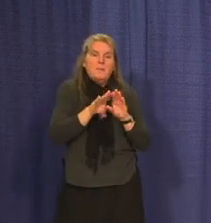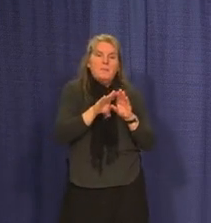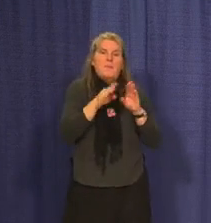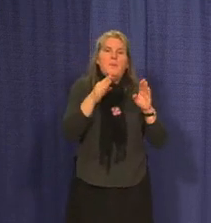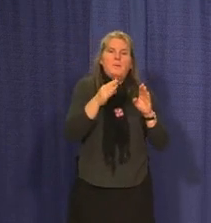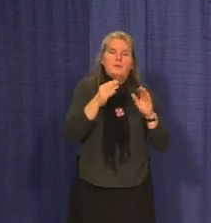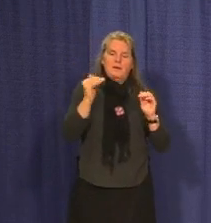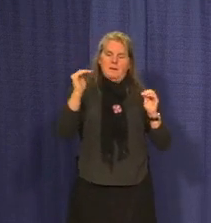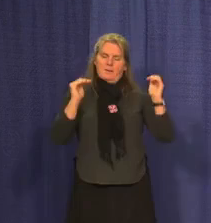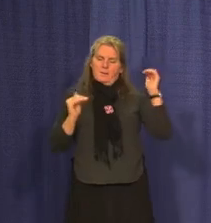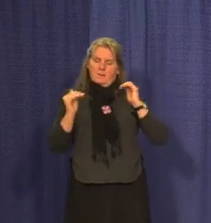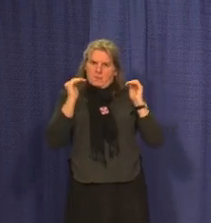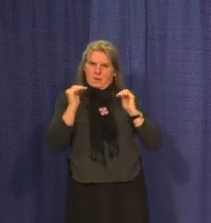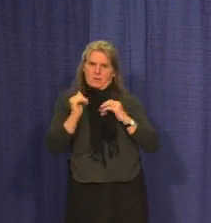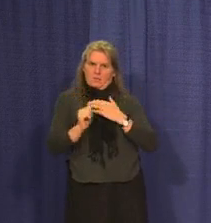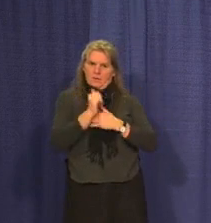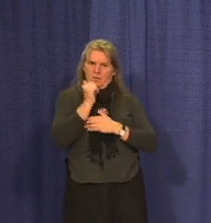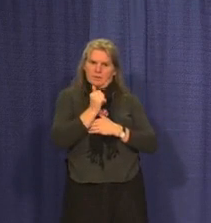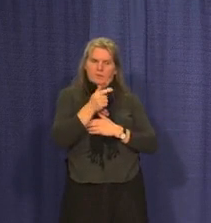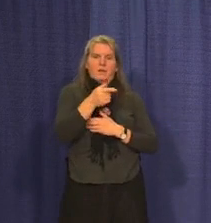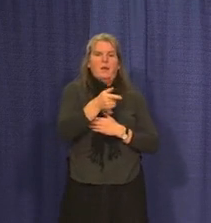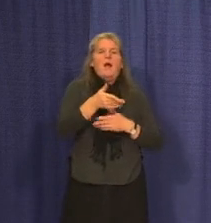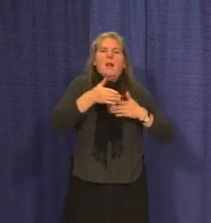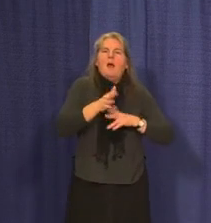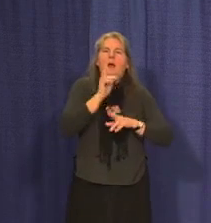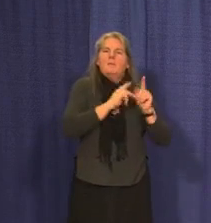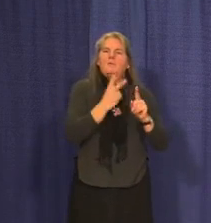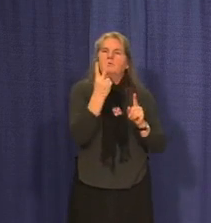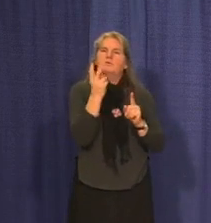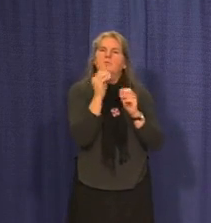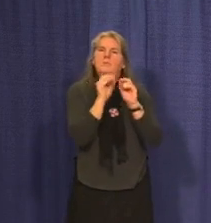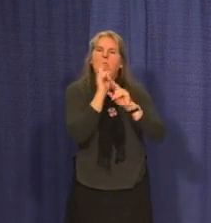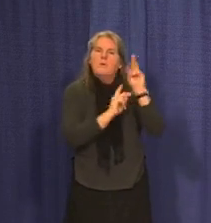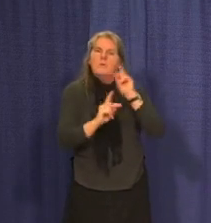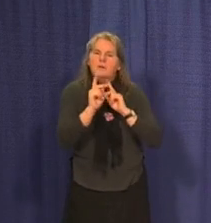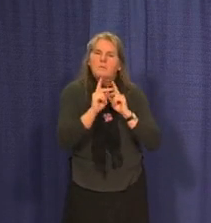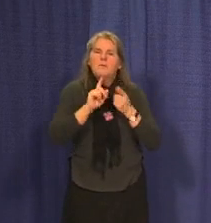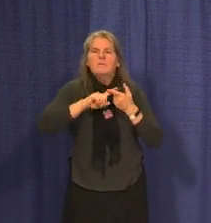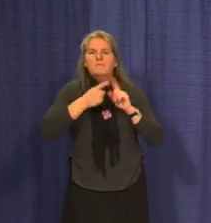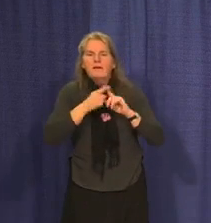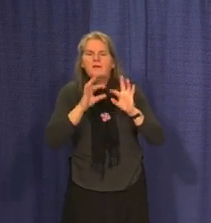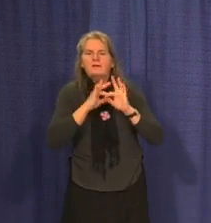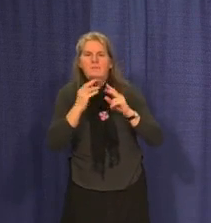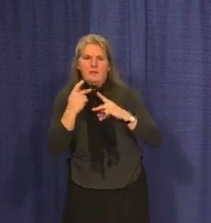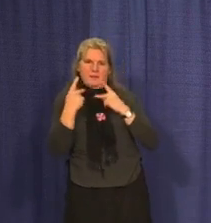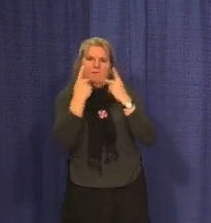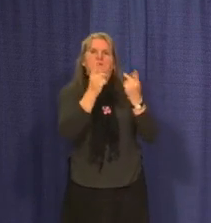for some rebalancing of the risk. Residents will now be able to designate two additional family